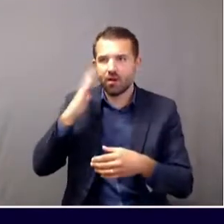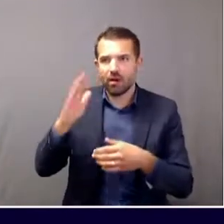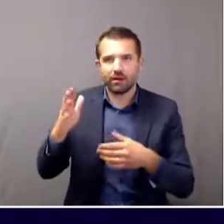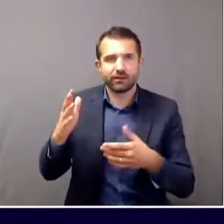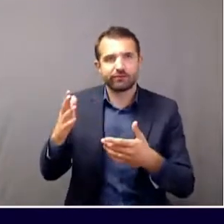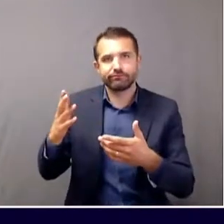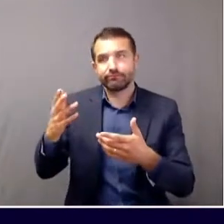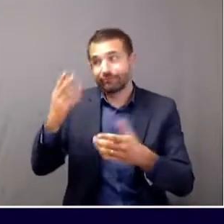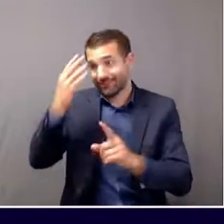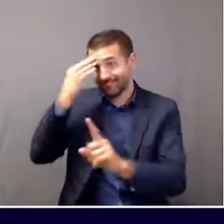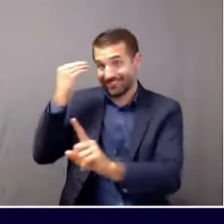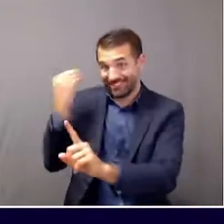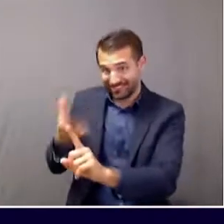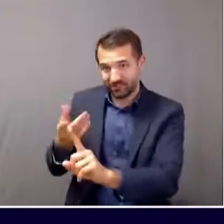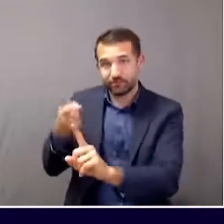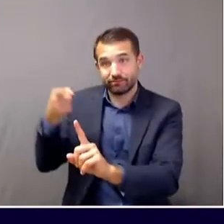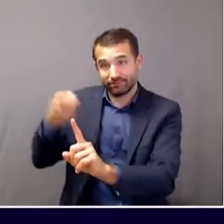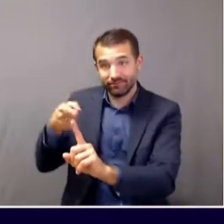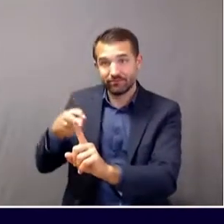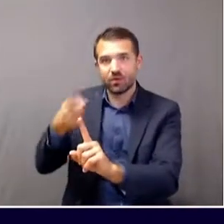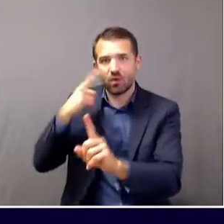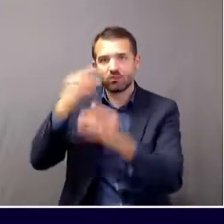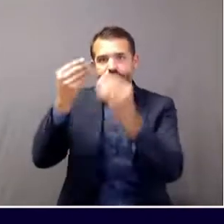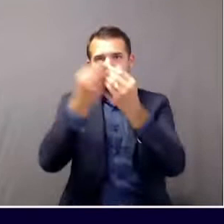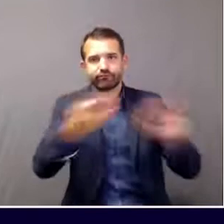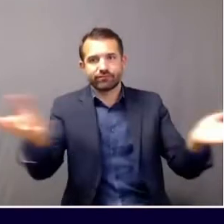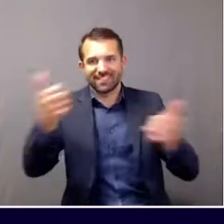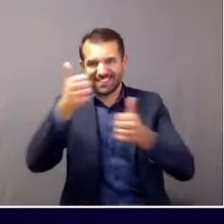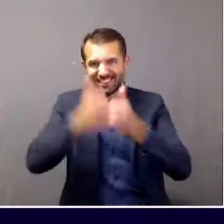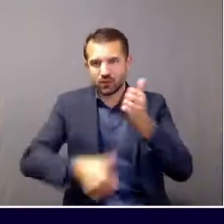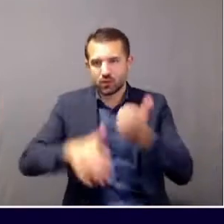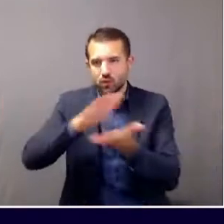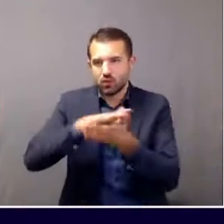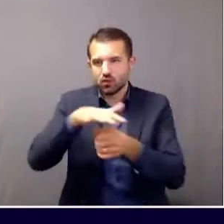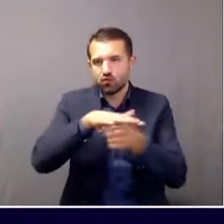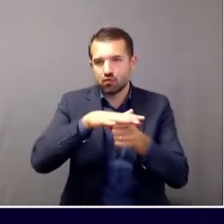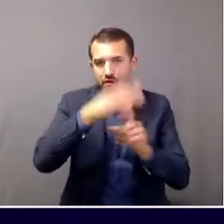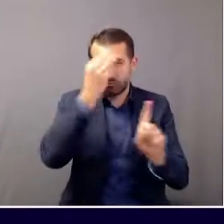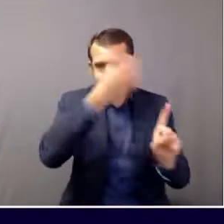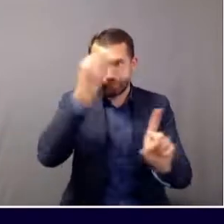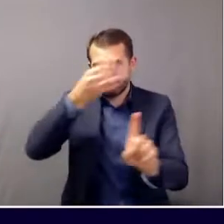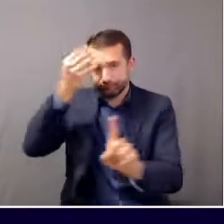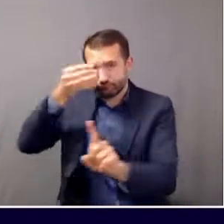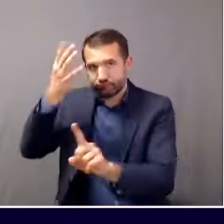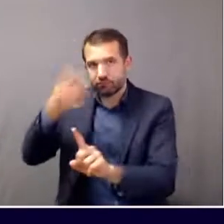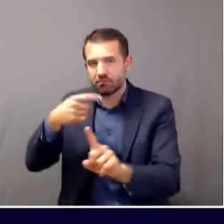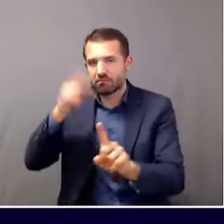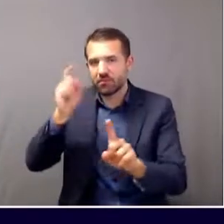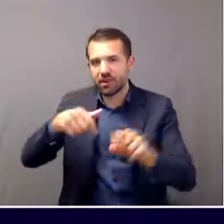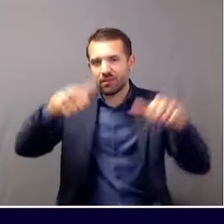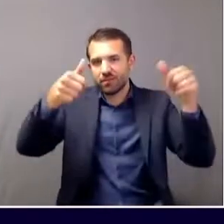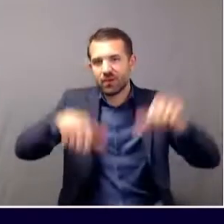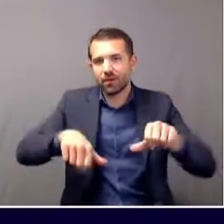recognize that we have information that we should probably because there's gonna